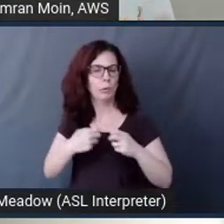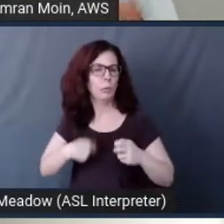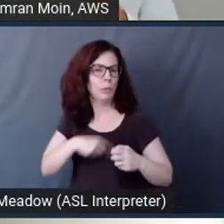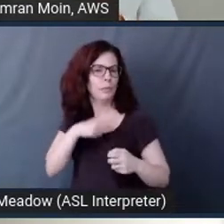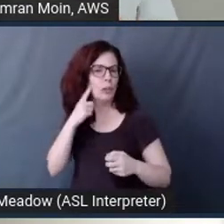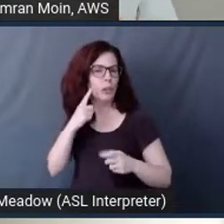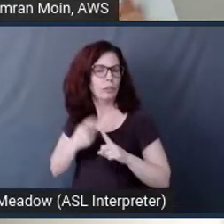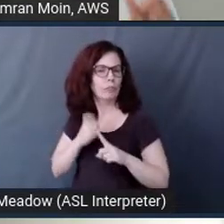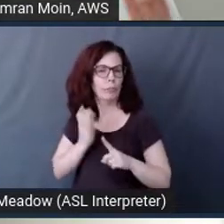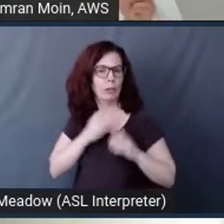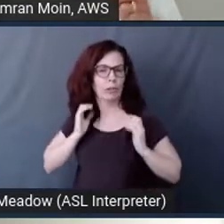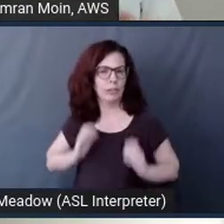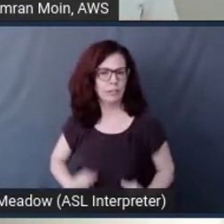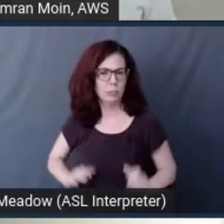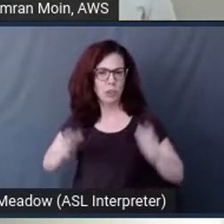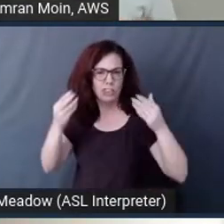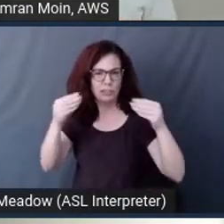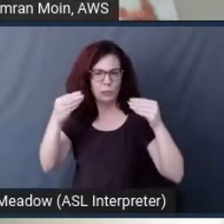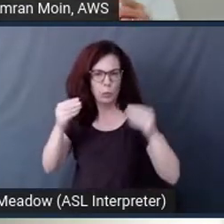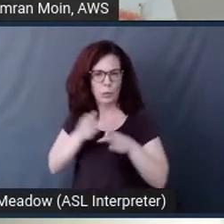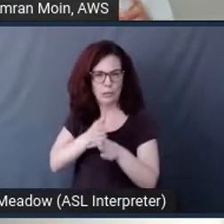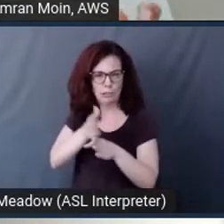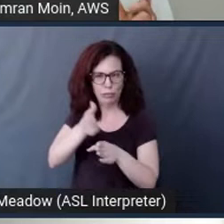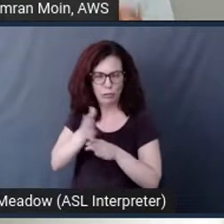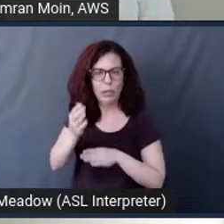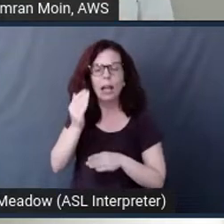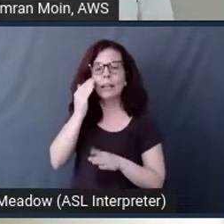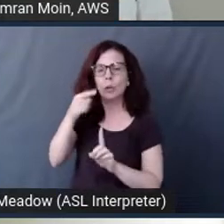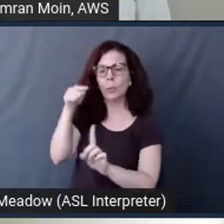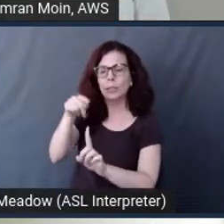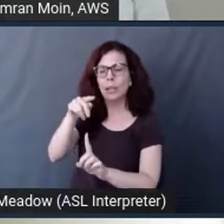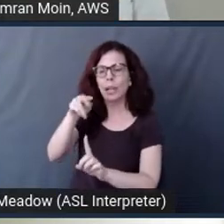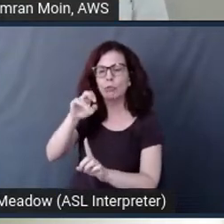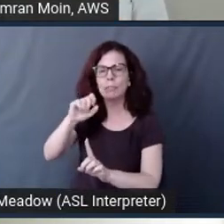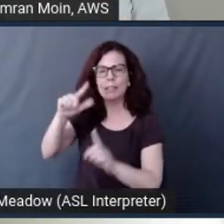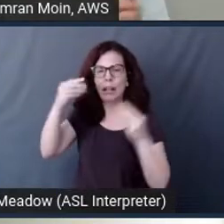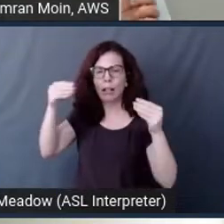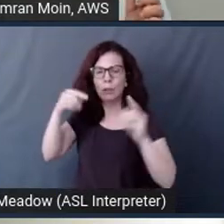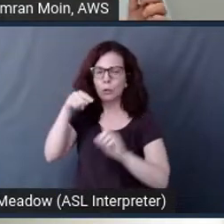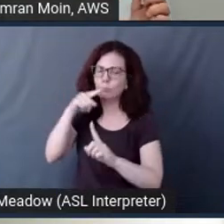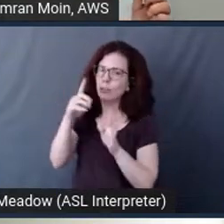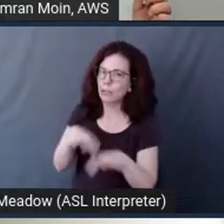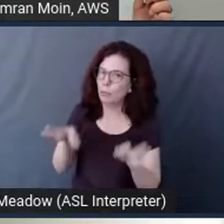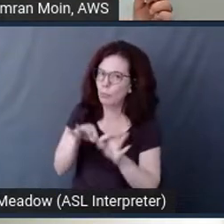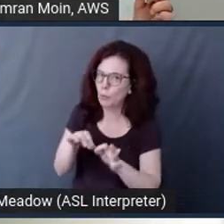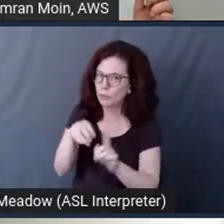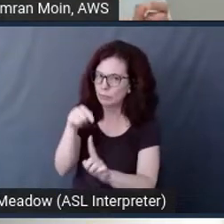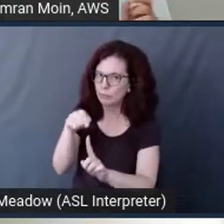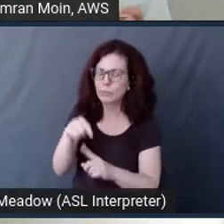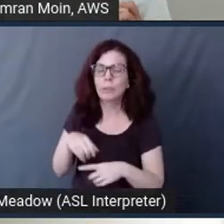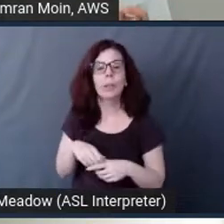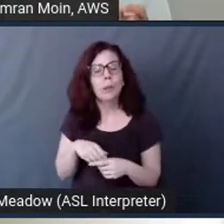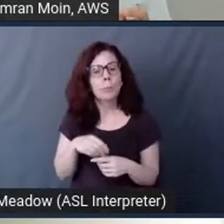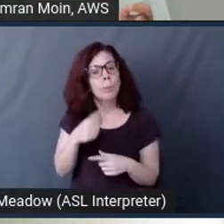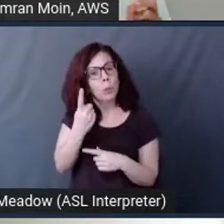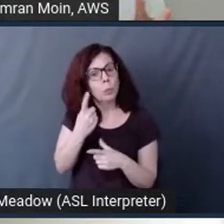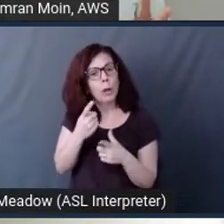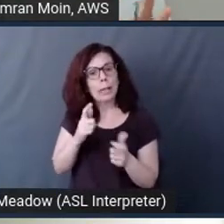in the retail industry. I know we're talking a lot about retail because that's an important vertical. So one of the big pain points we have heard